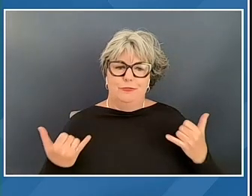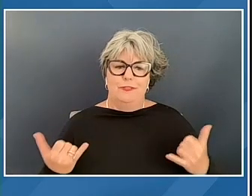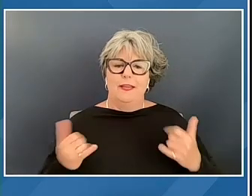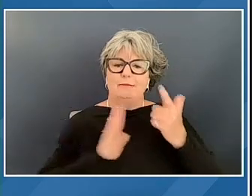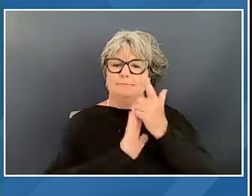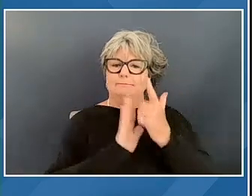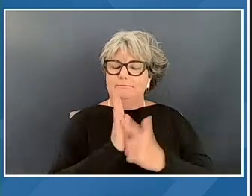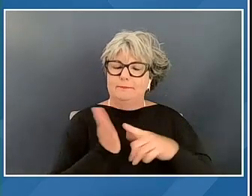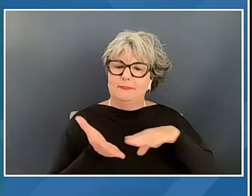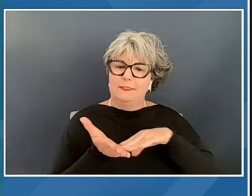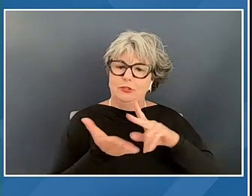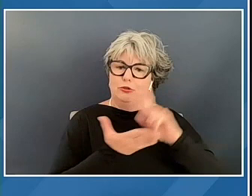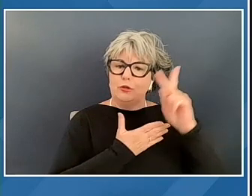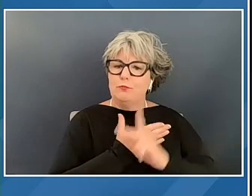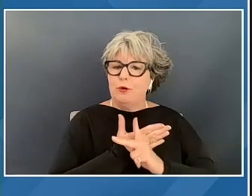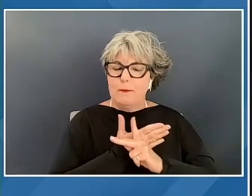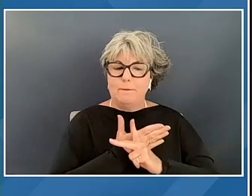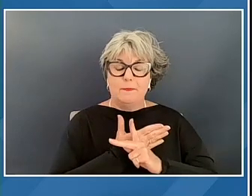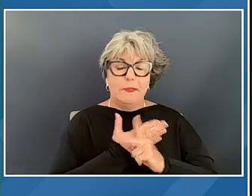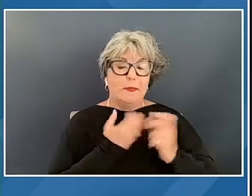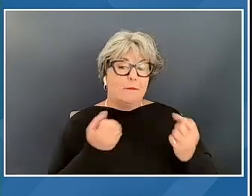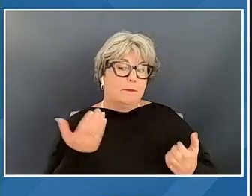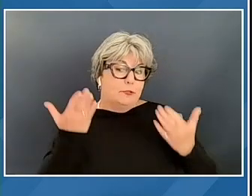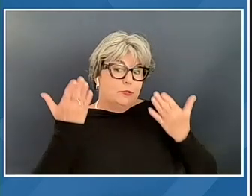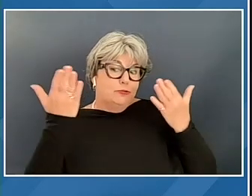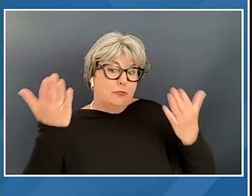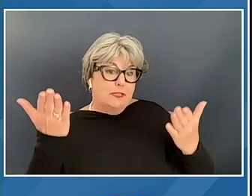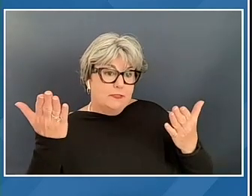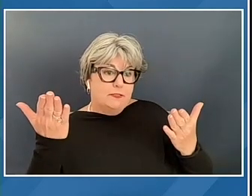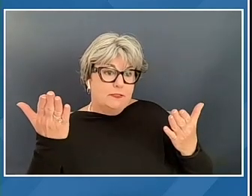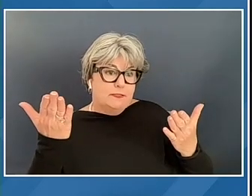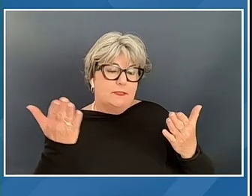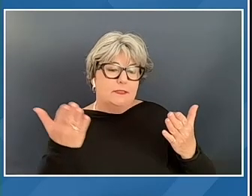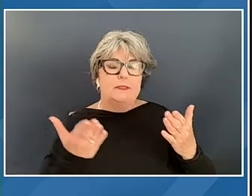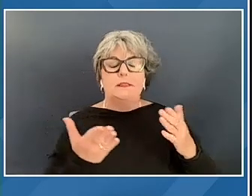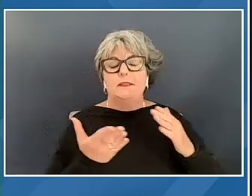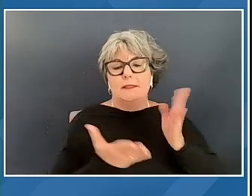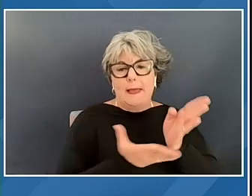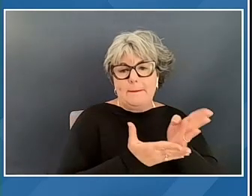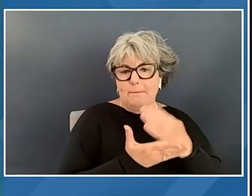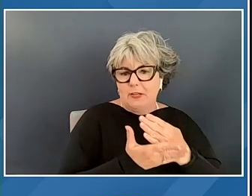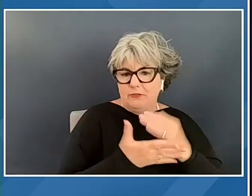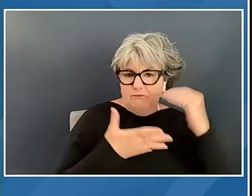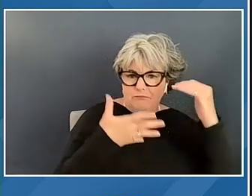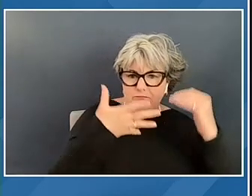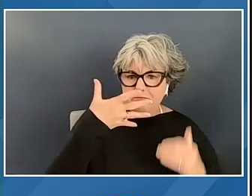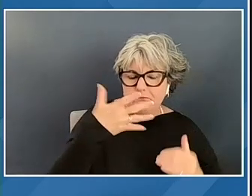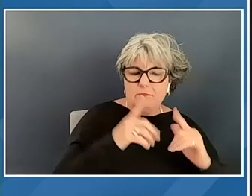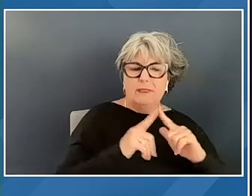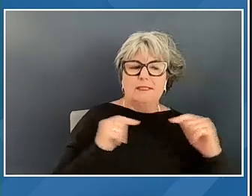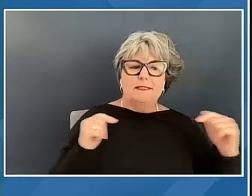But many of the suggestions here sound subregulatory, would take budgetary items, etcetera that may be beyond the